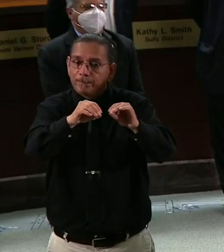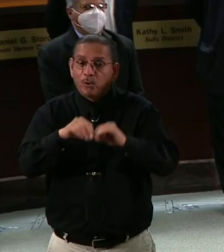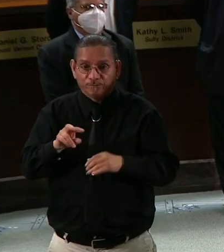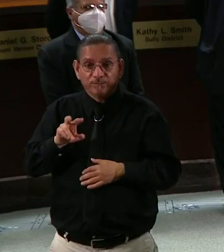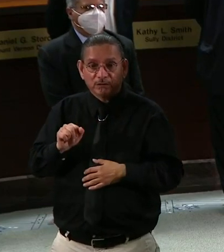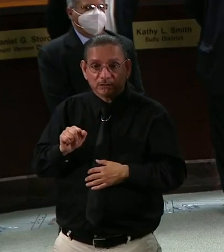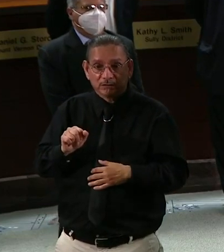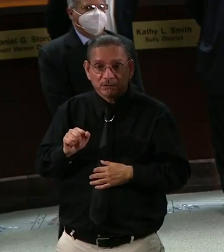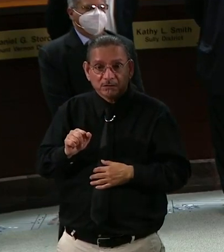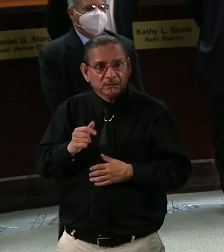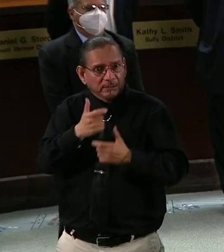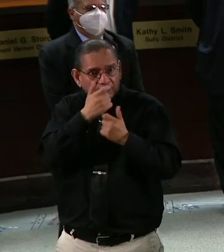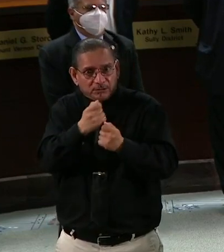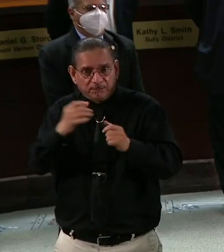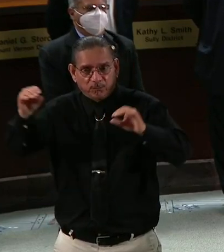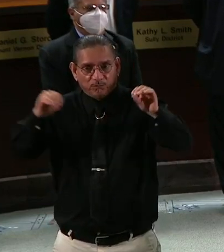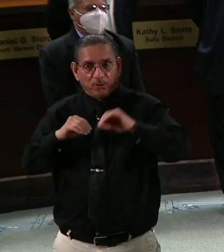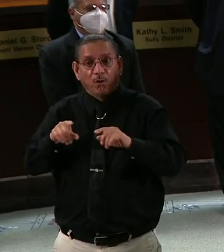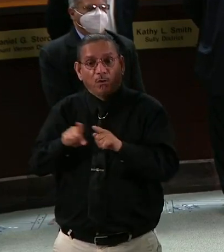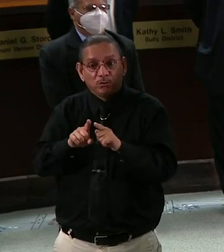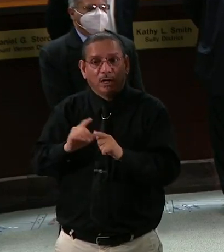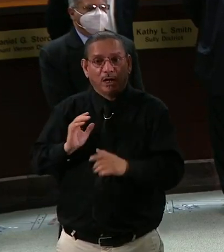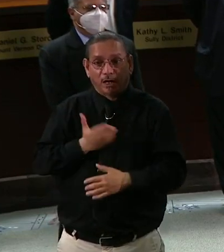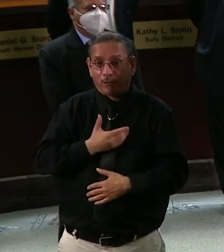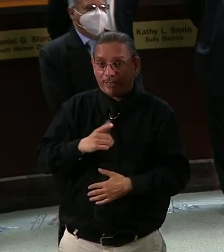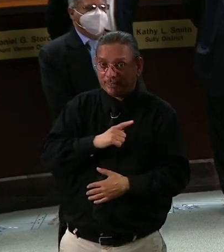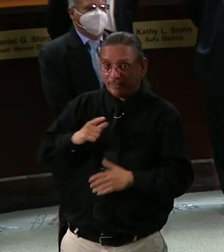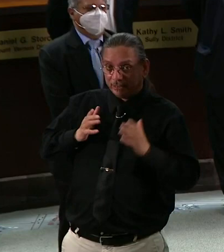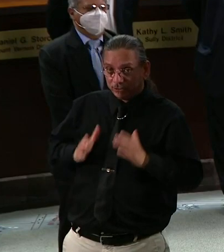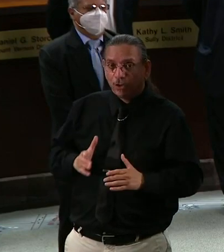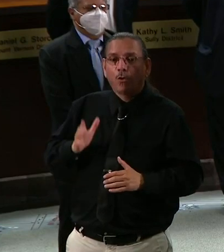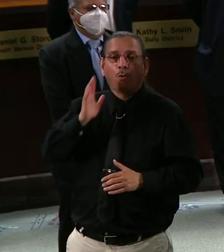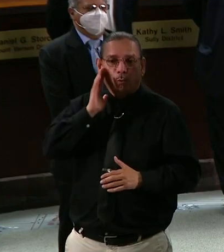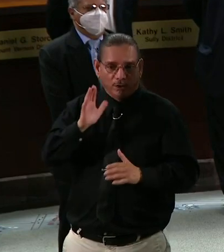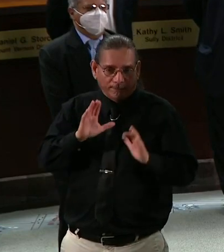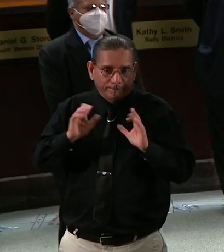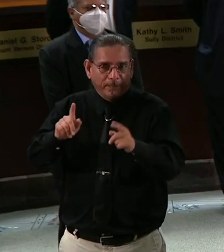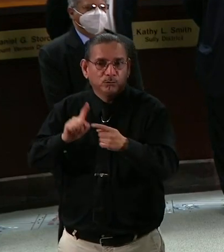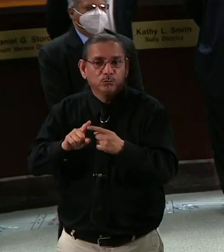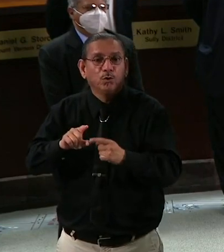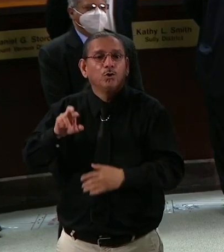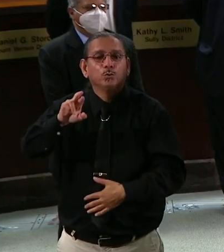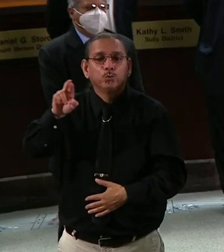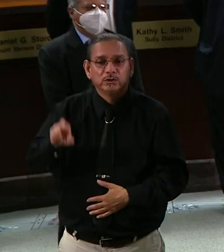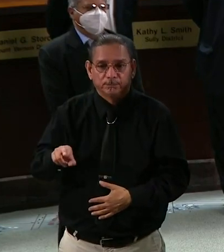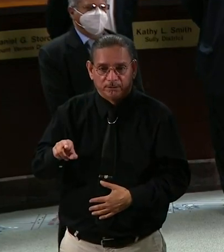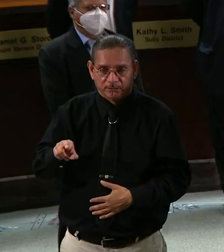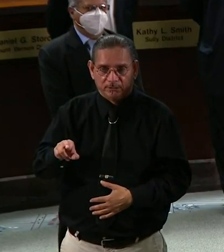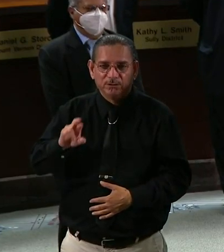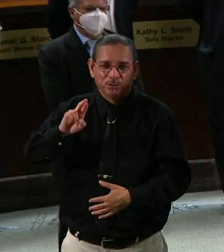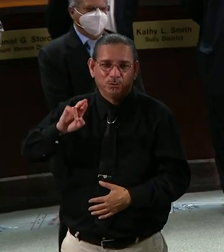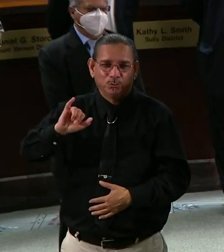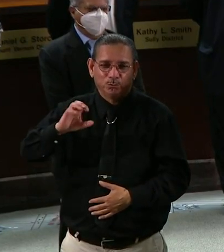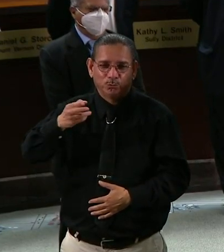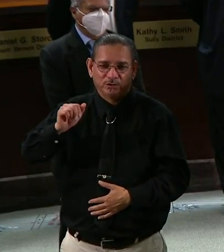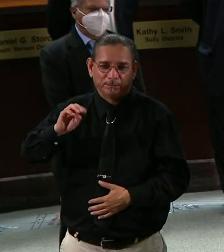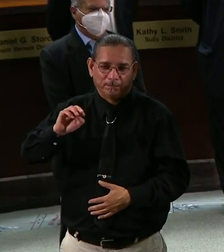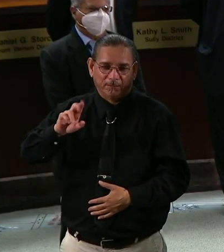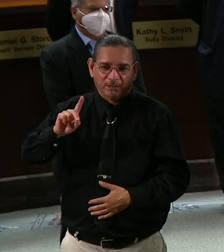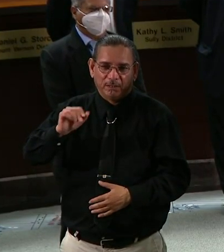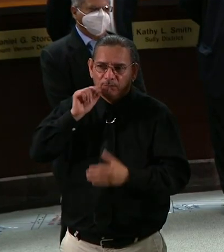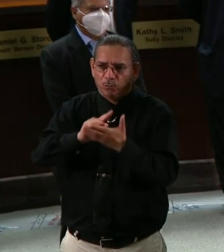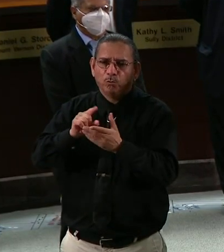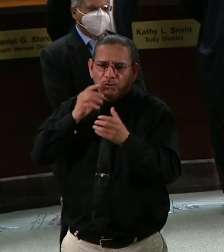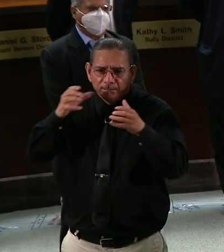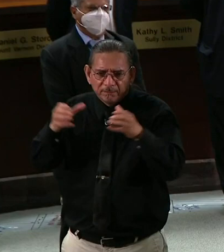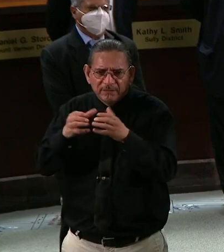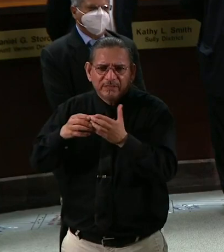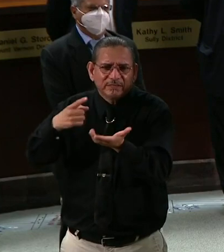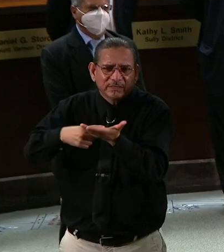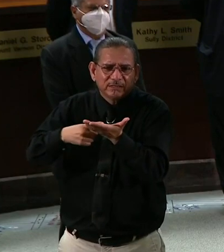WE SPEAK THIS IS THAT A LOT TO